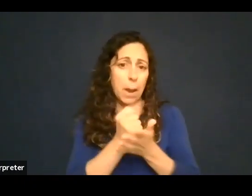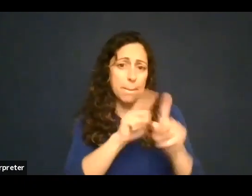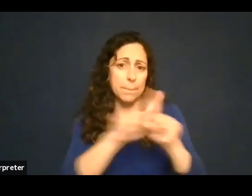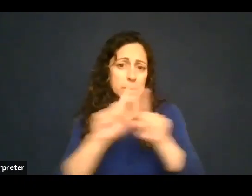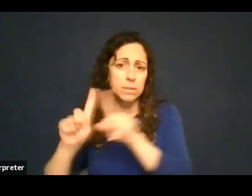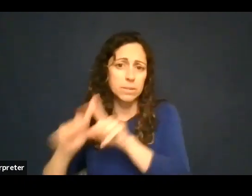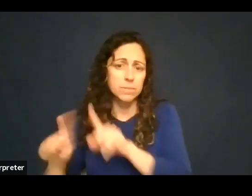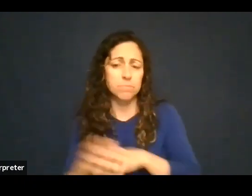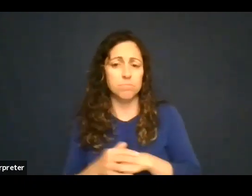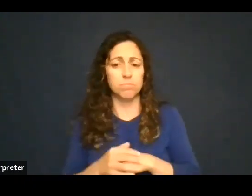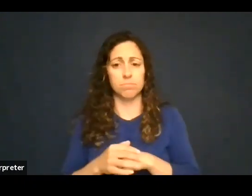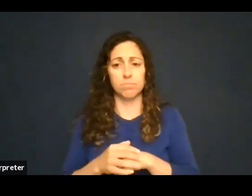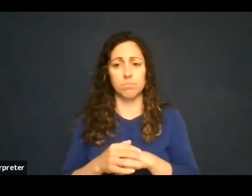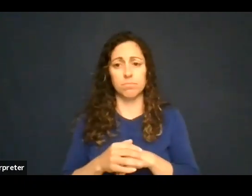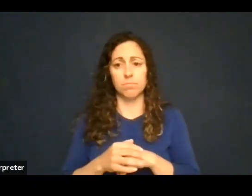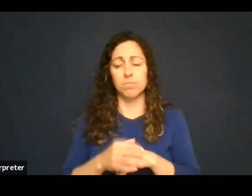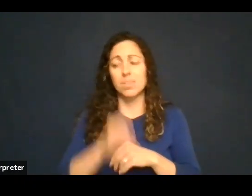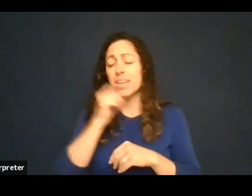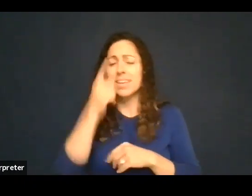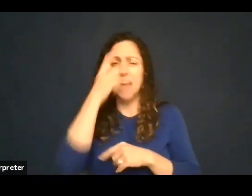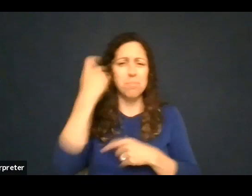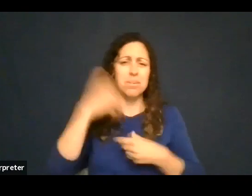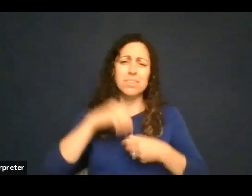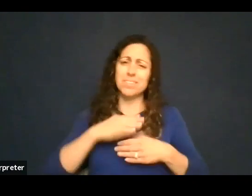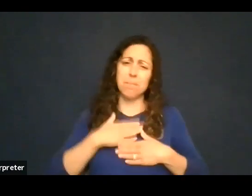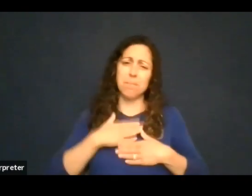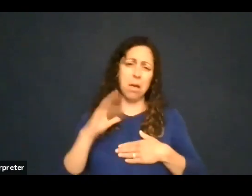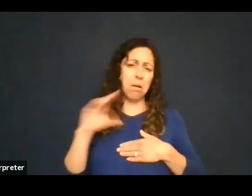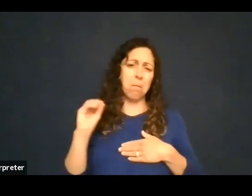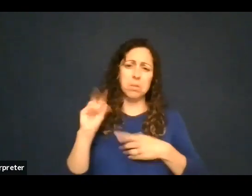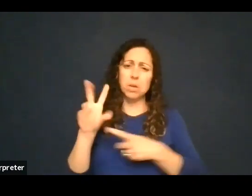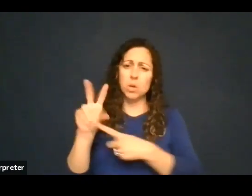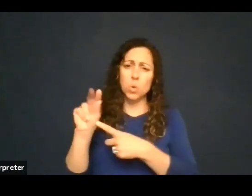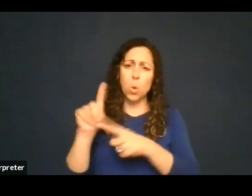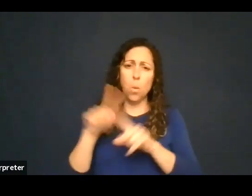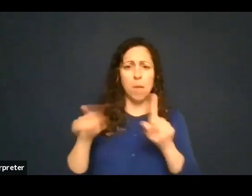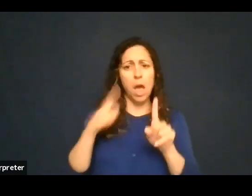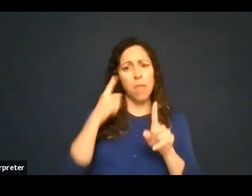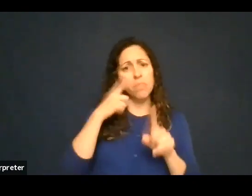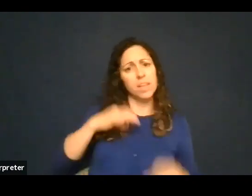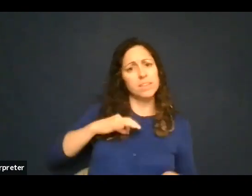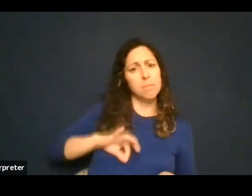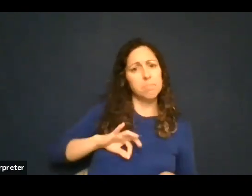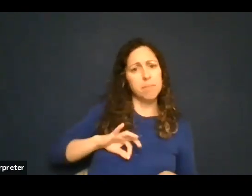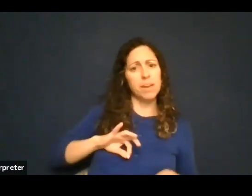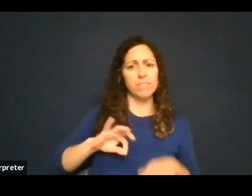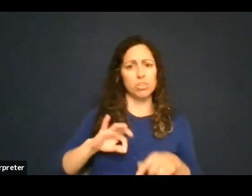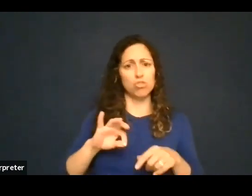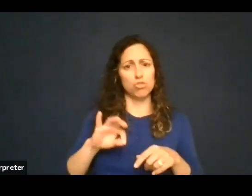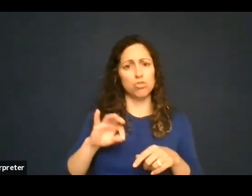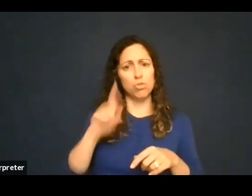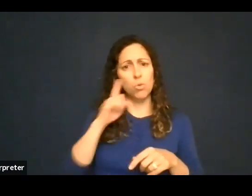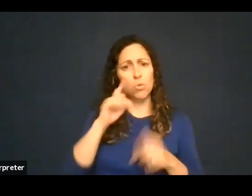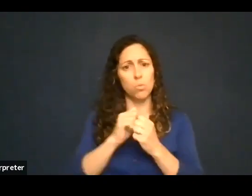because I really think it's a useful addition, the RNA therapy, because the administration is